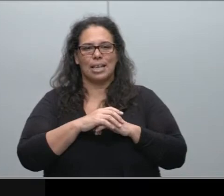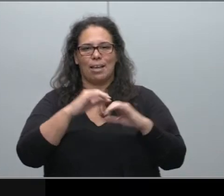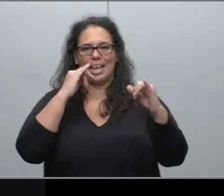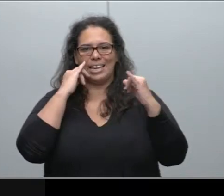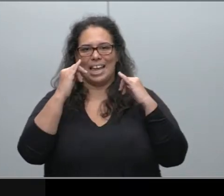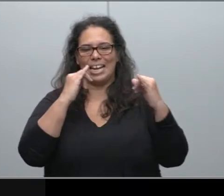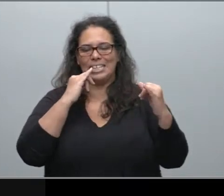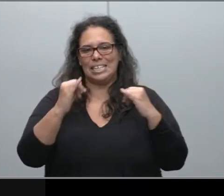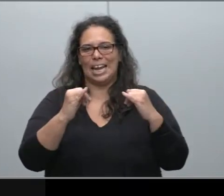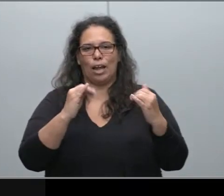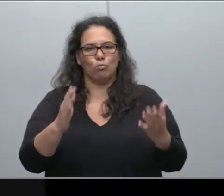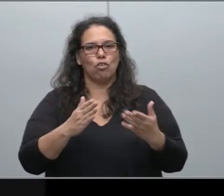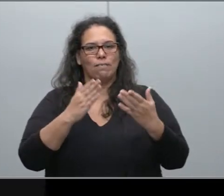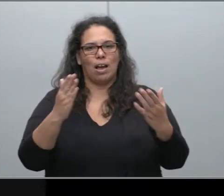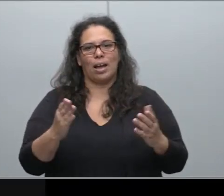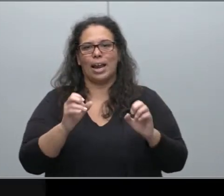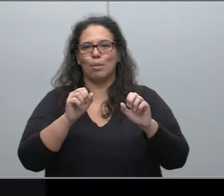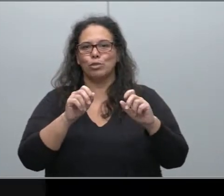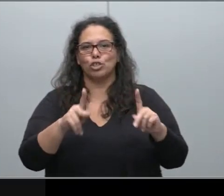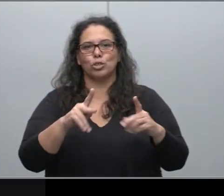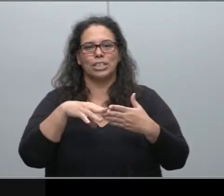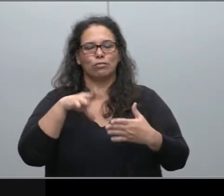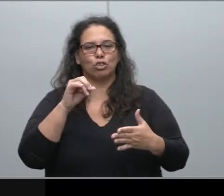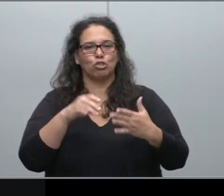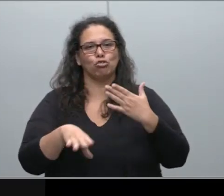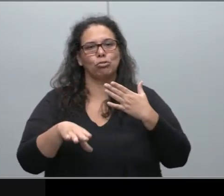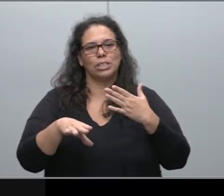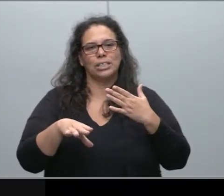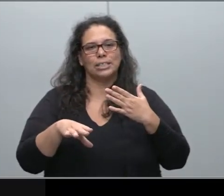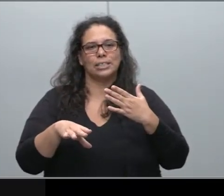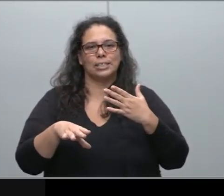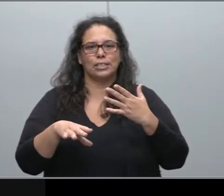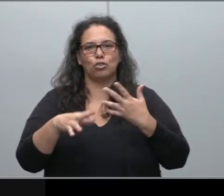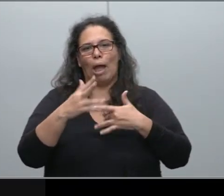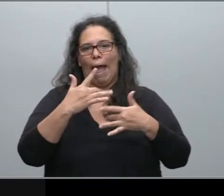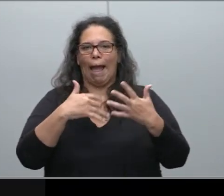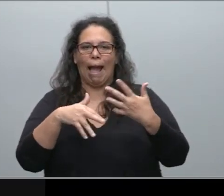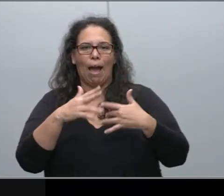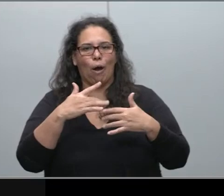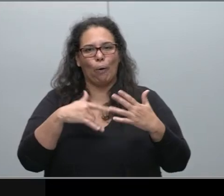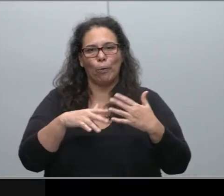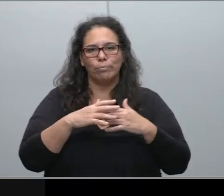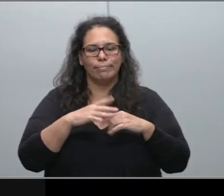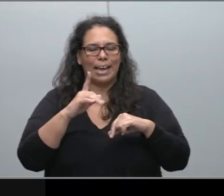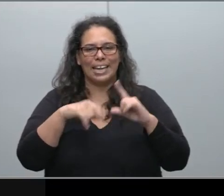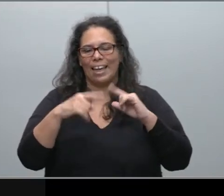student engagement and motivation, things related to improving parenting skills.